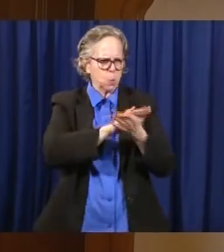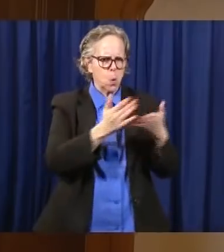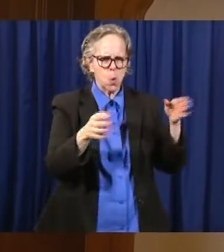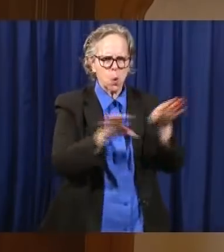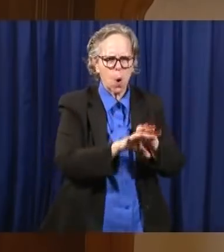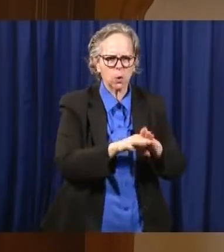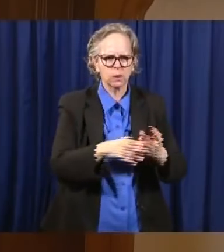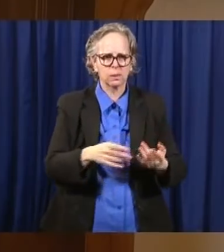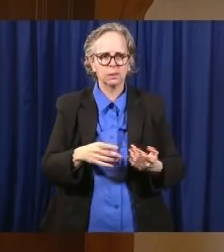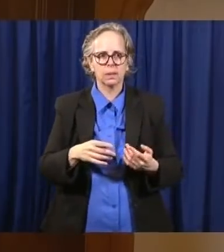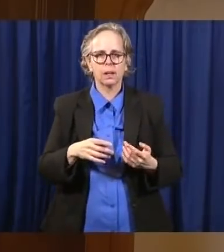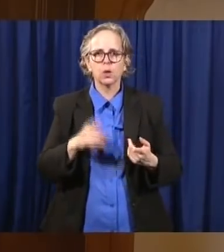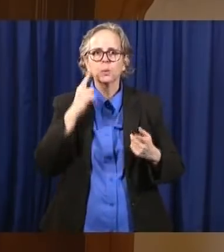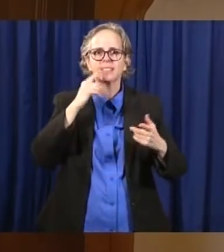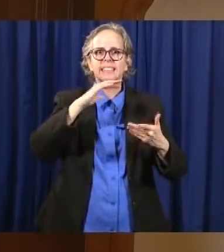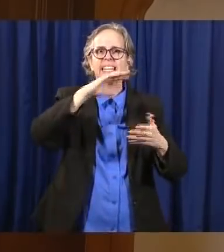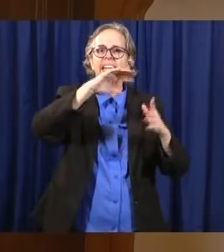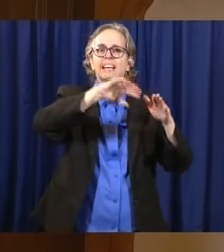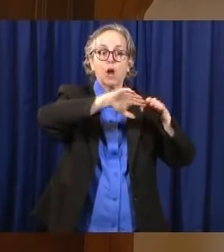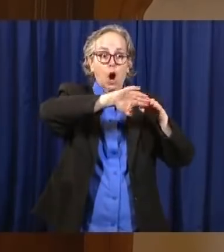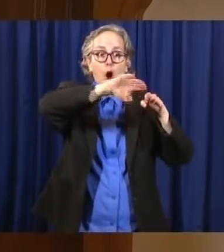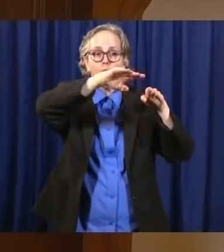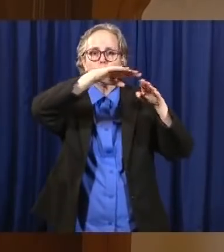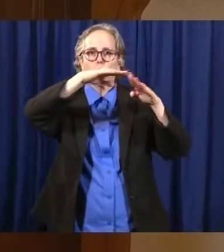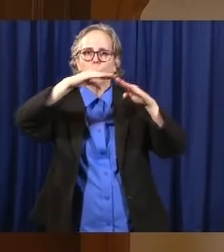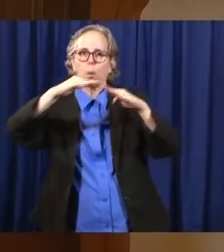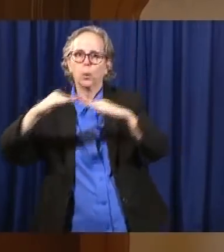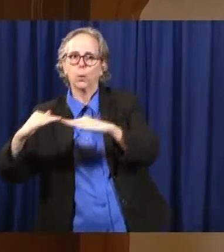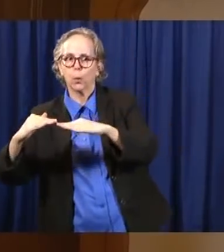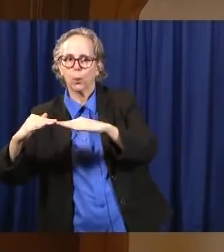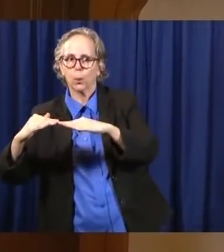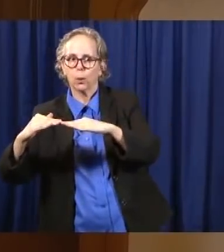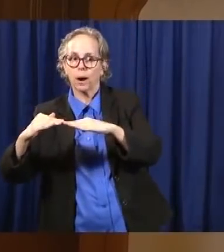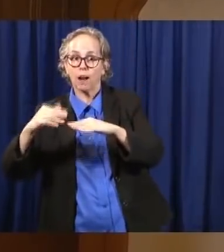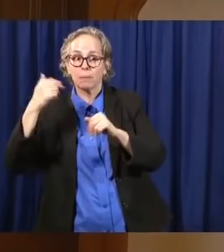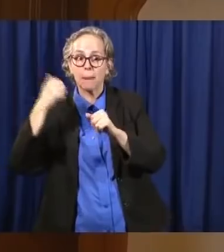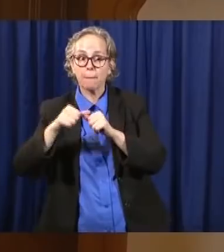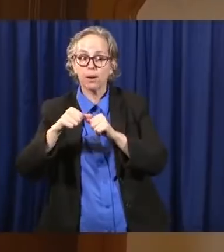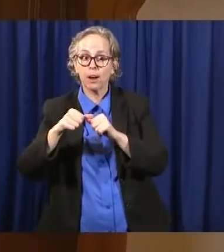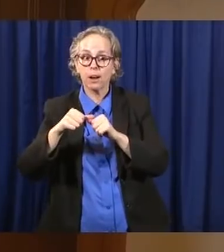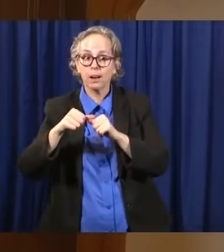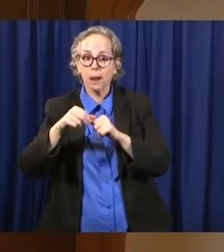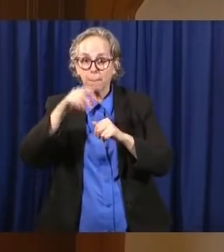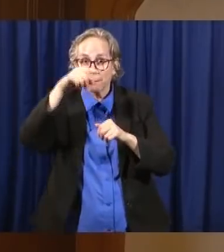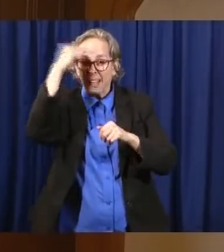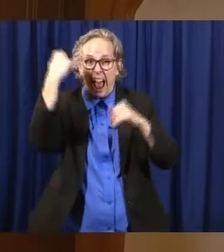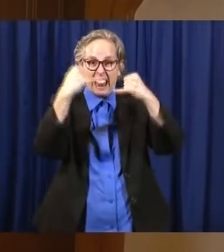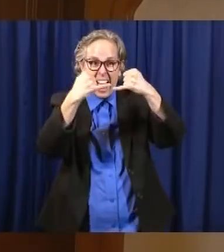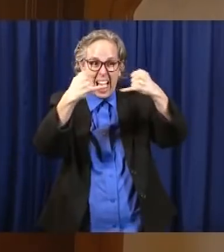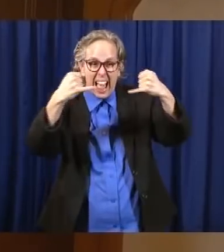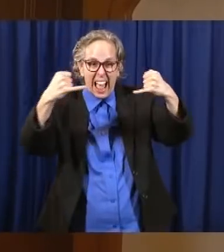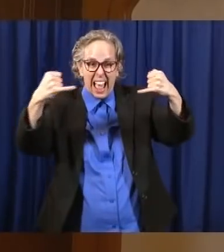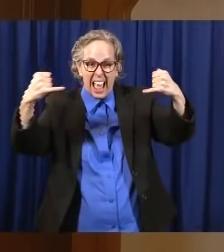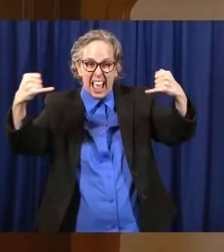THEN YOU FLATTEN THE CURVE AND YOU SPREAD IT OUT. IT PEAKS A LOT SOONER IF YOU DO NOTHING.